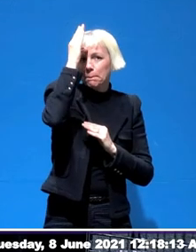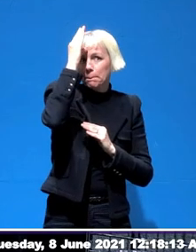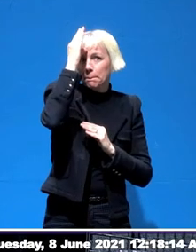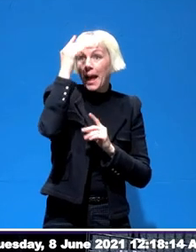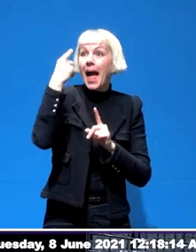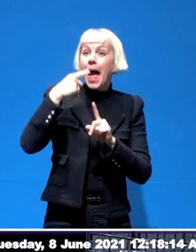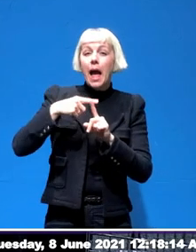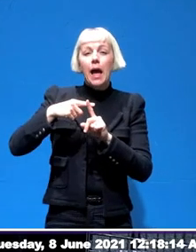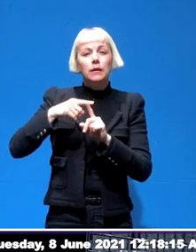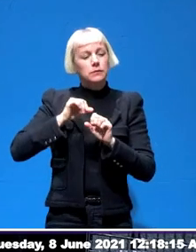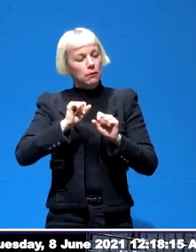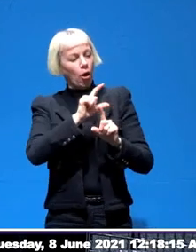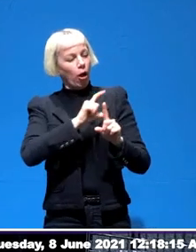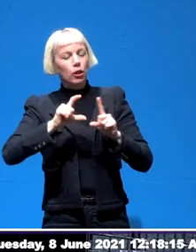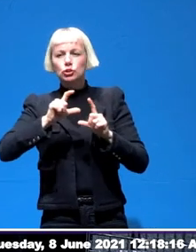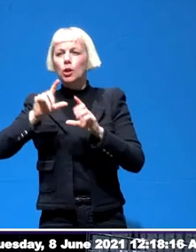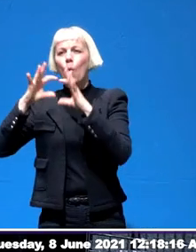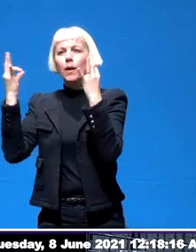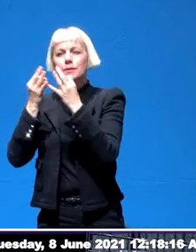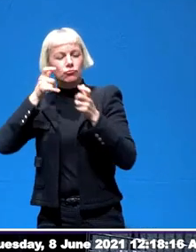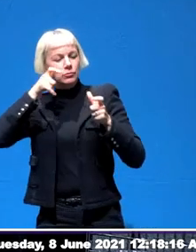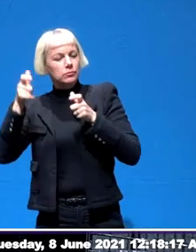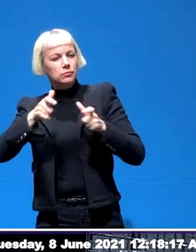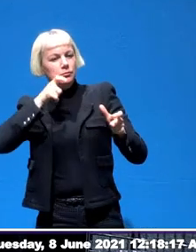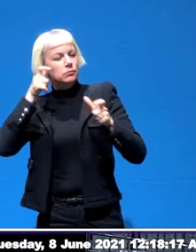were the protections, and things like community visitors?